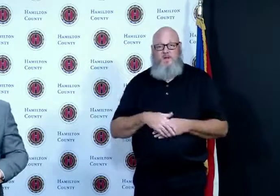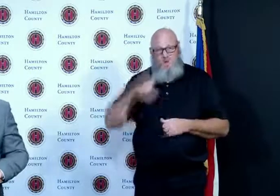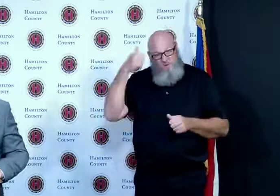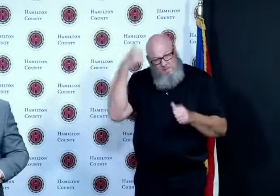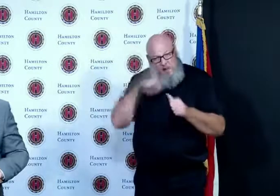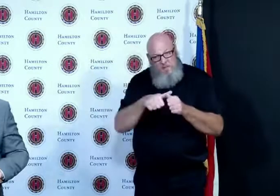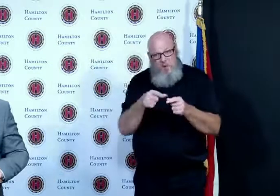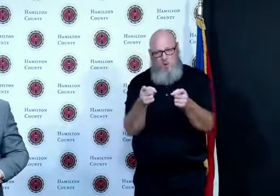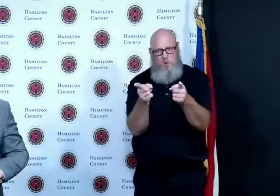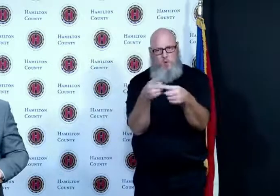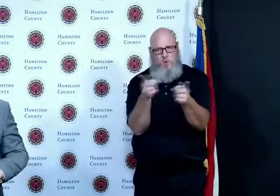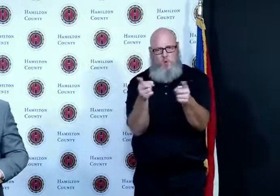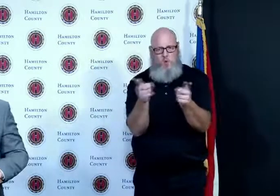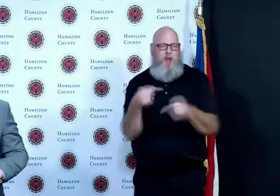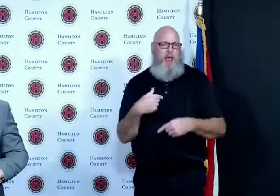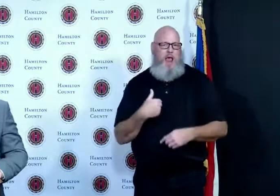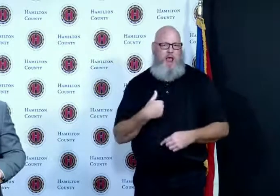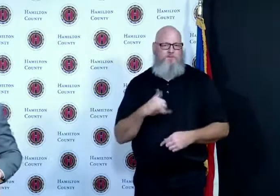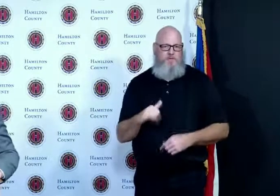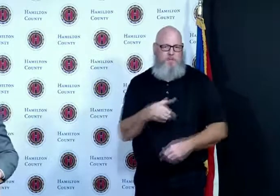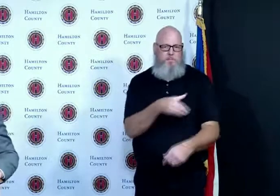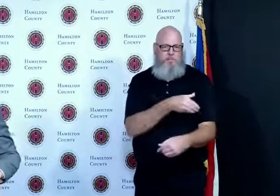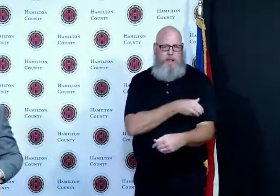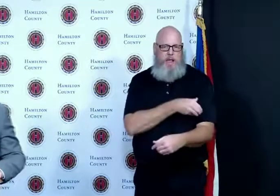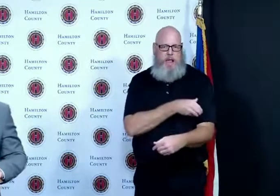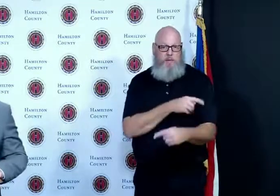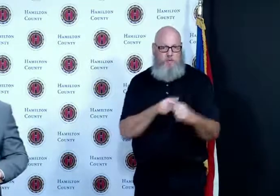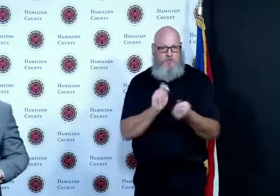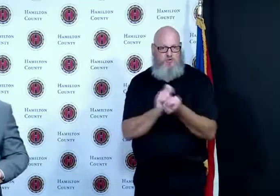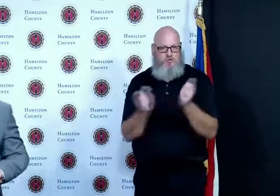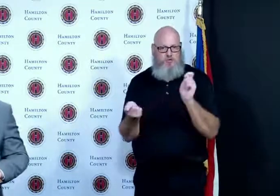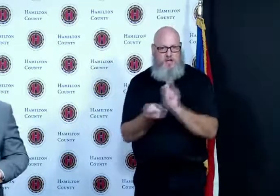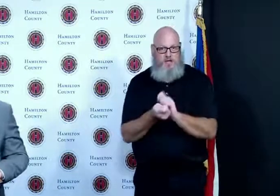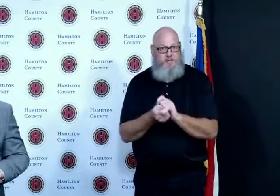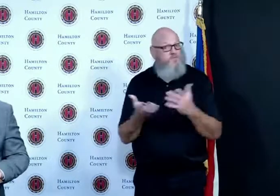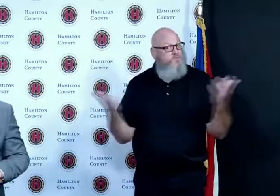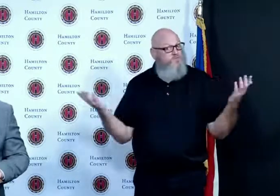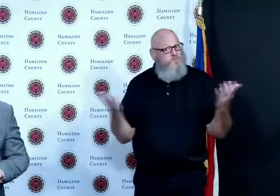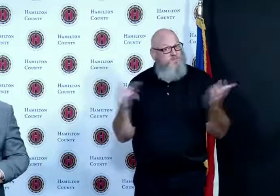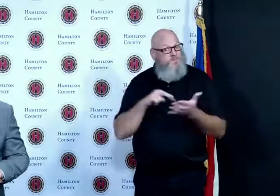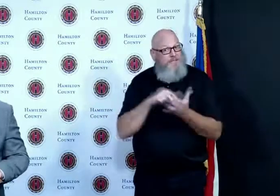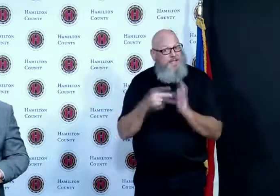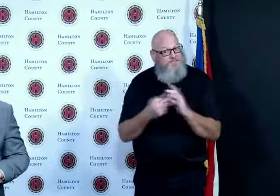your mask please social distance please wash your hands or sanitize your hands frequently